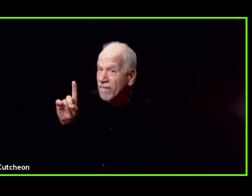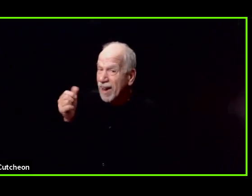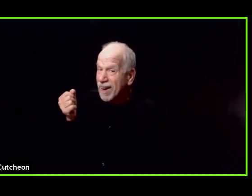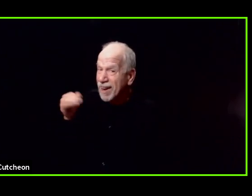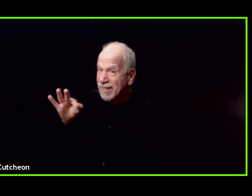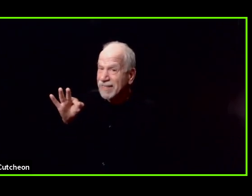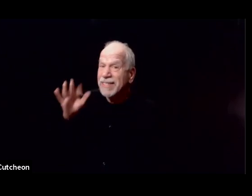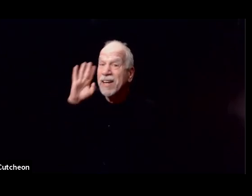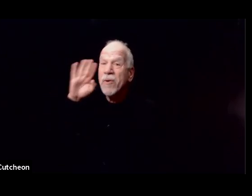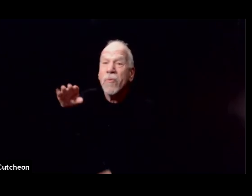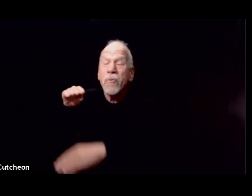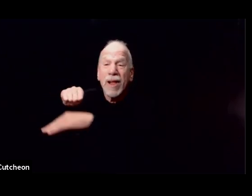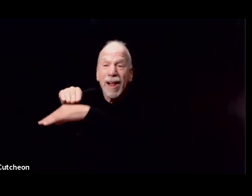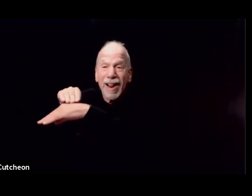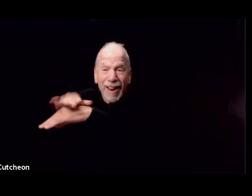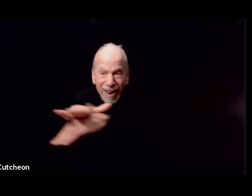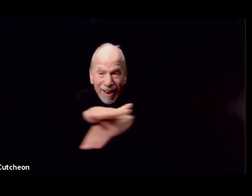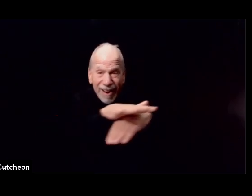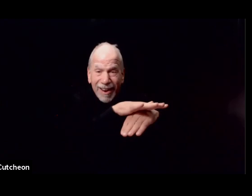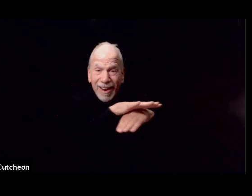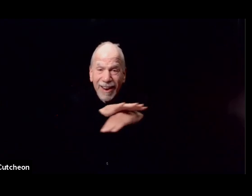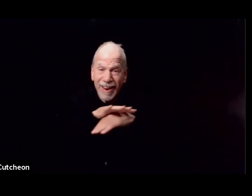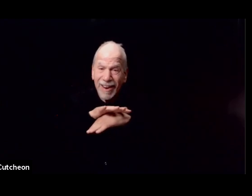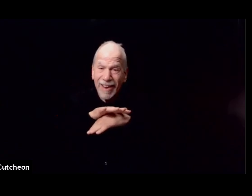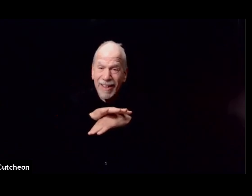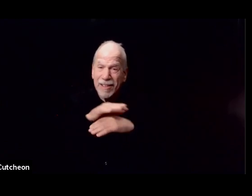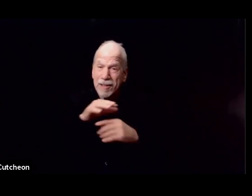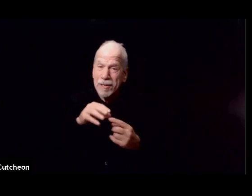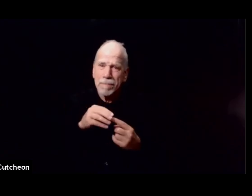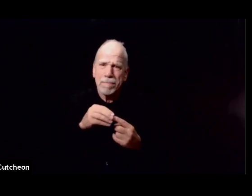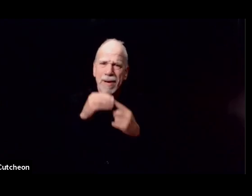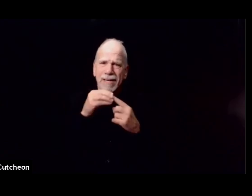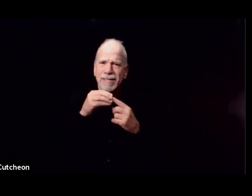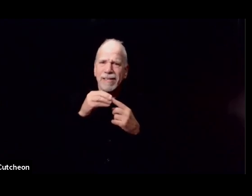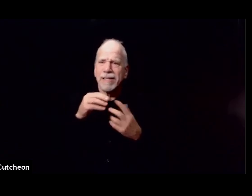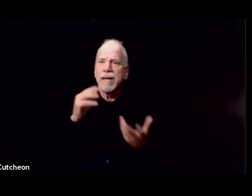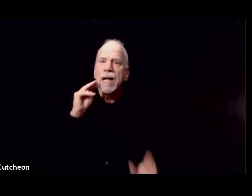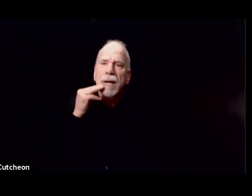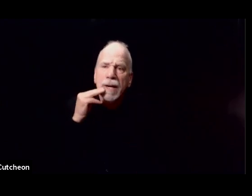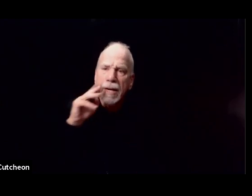tobacco products. Many of the same communities disproportionately affected by COVID-19 are